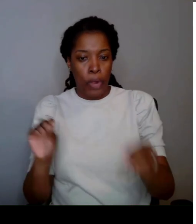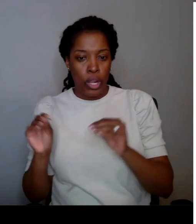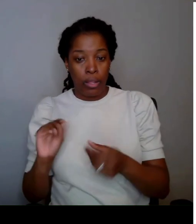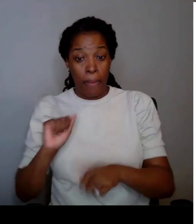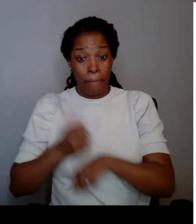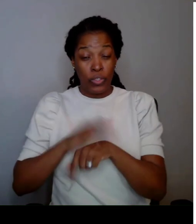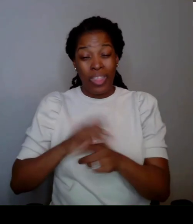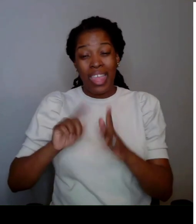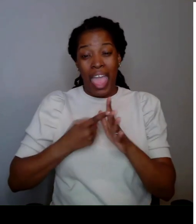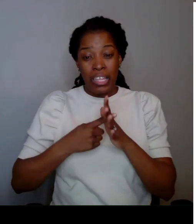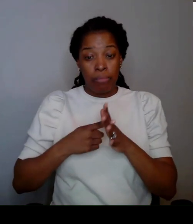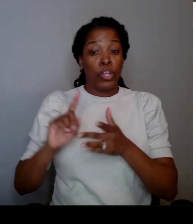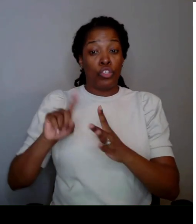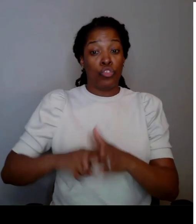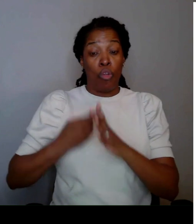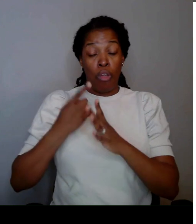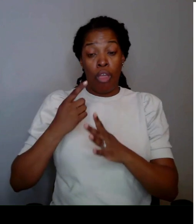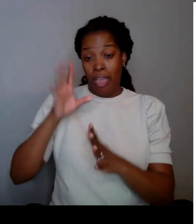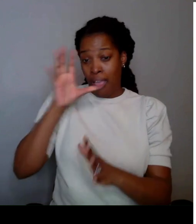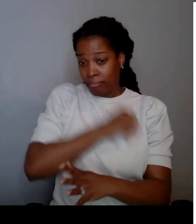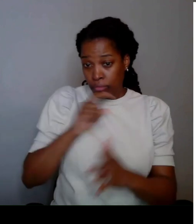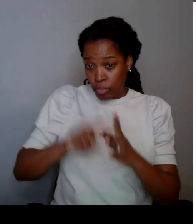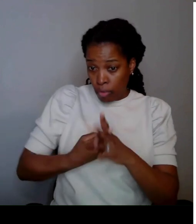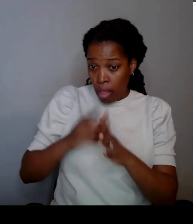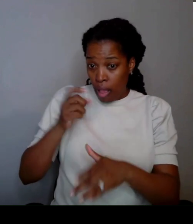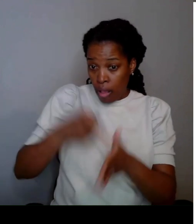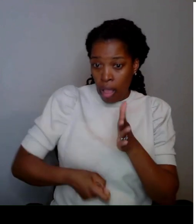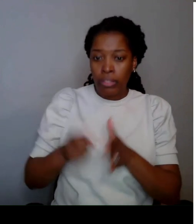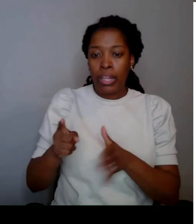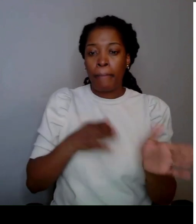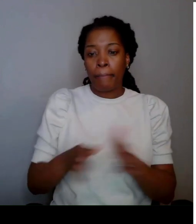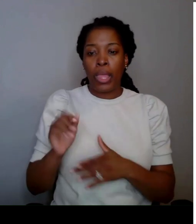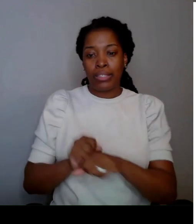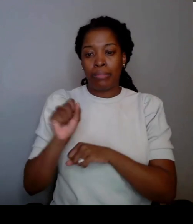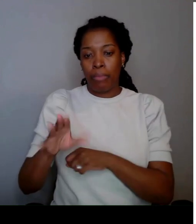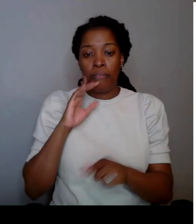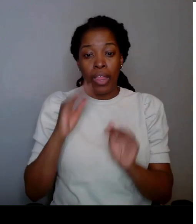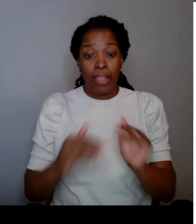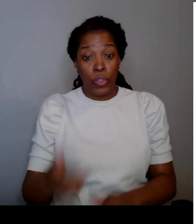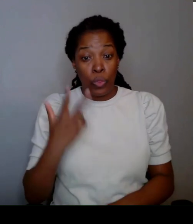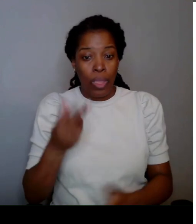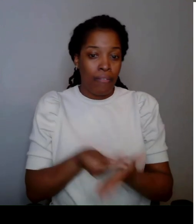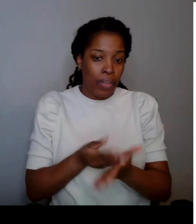allowing their IPE to be updated to include support for equipment and trailer modifications.